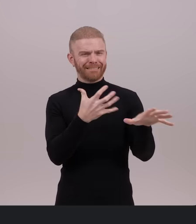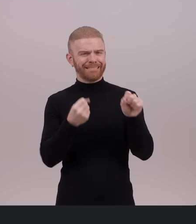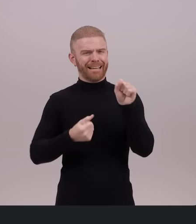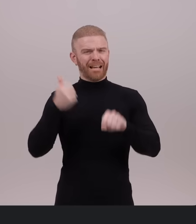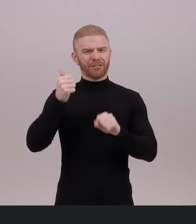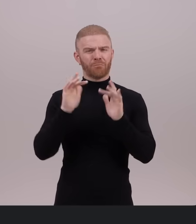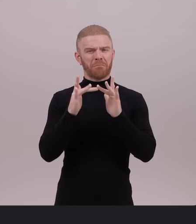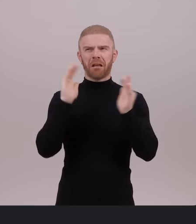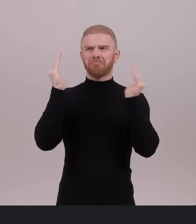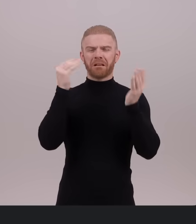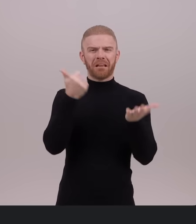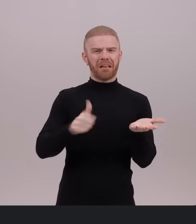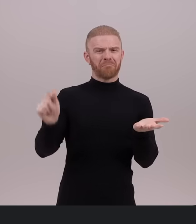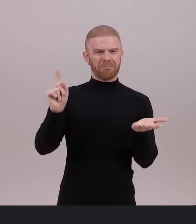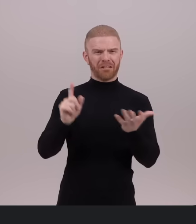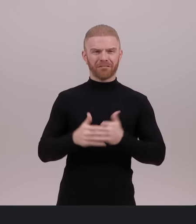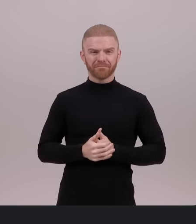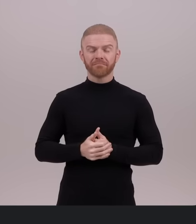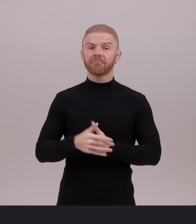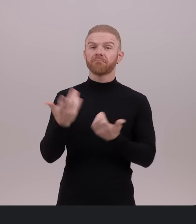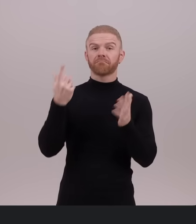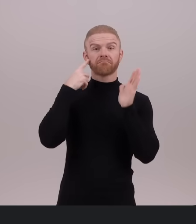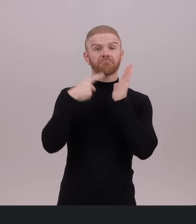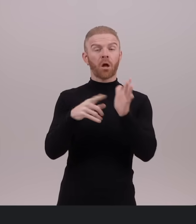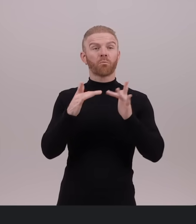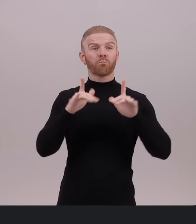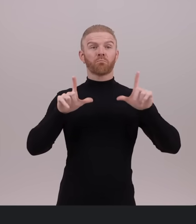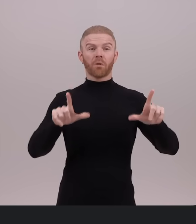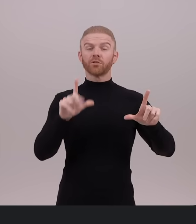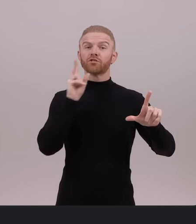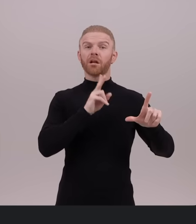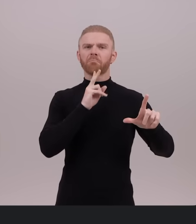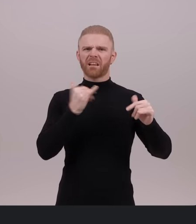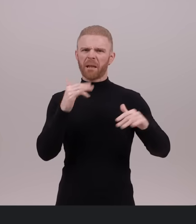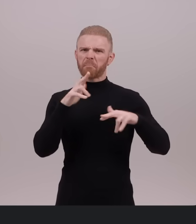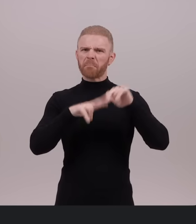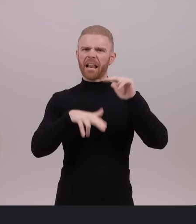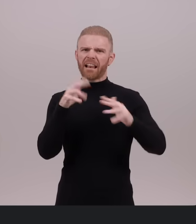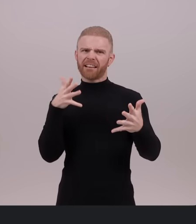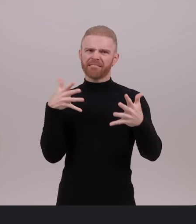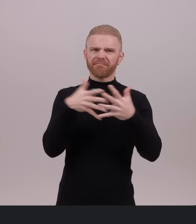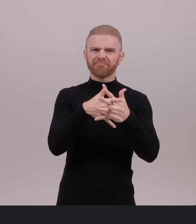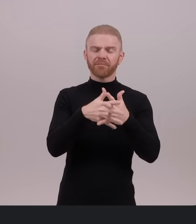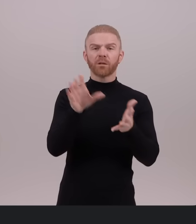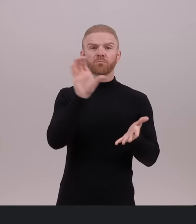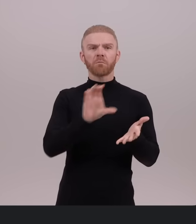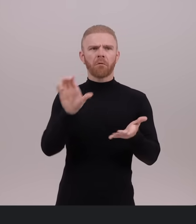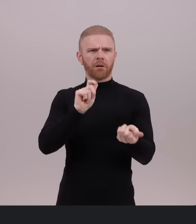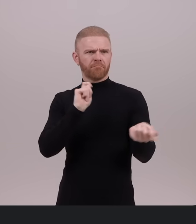Take the browser, with Gemini now built in, Chrome has evolved to put AI assistants right